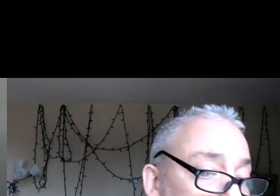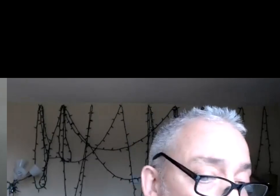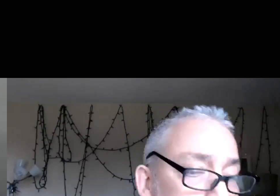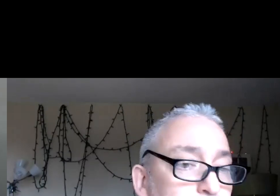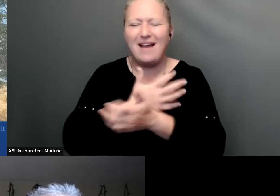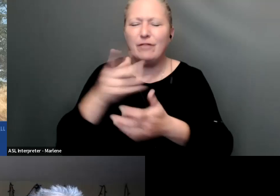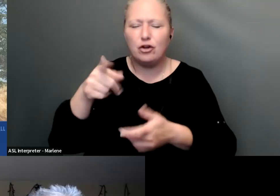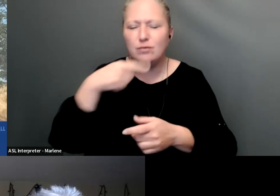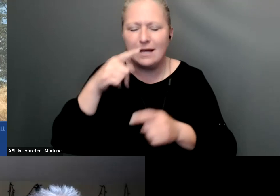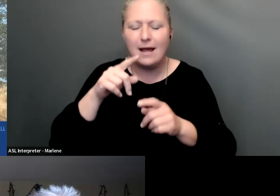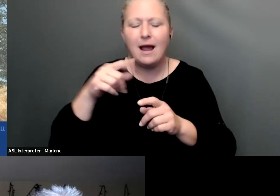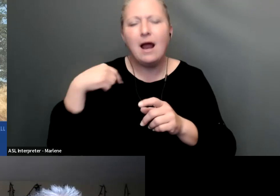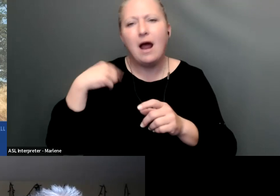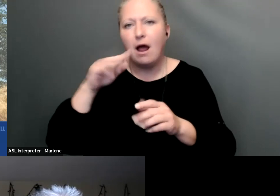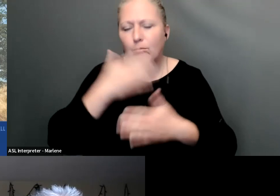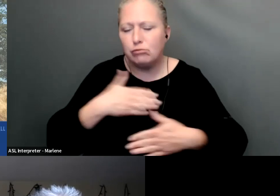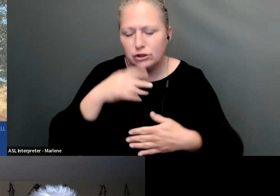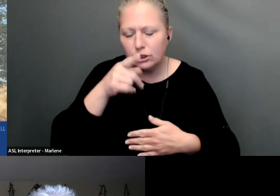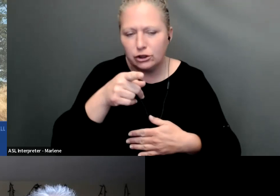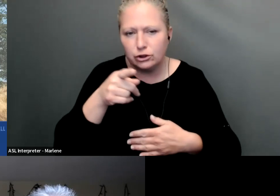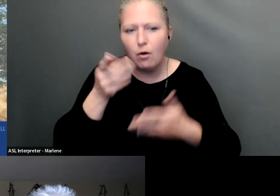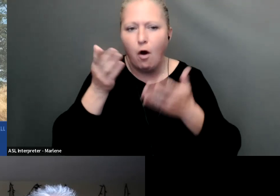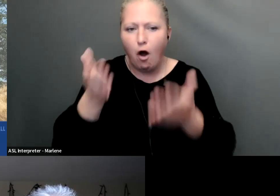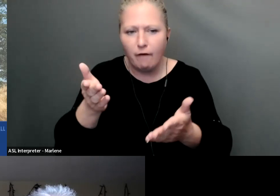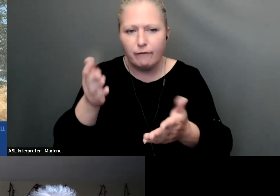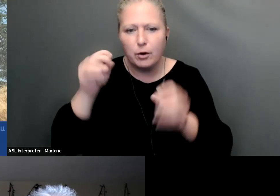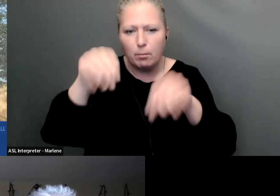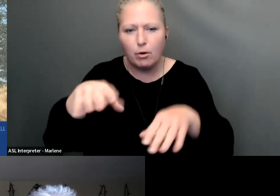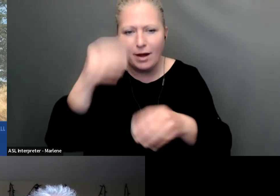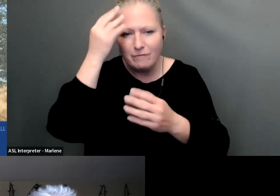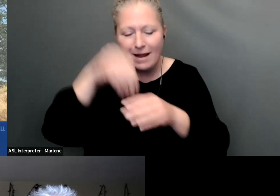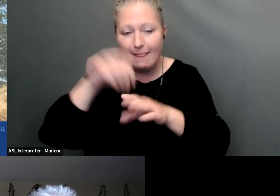that you're saying and and I appreciate you offering to drop information in the chat I